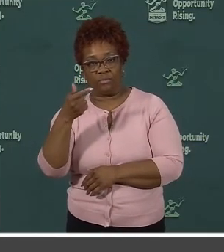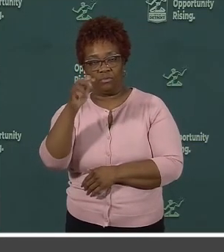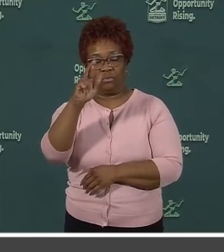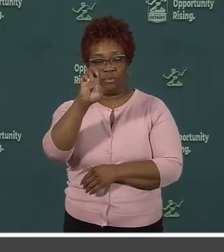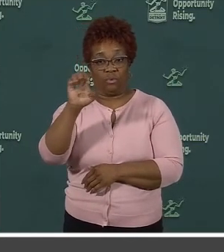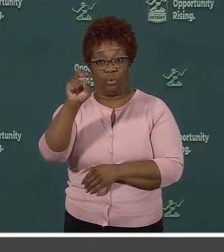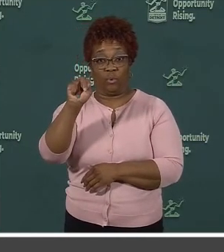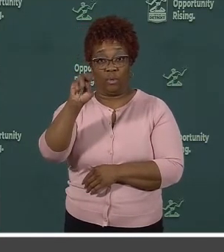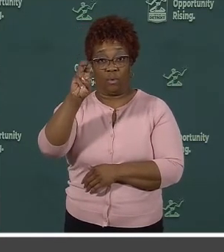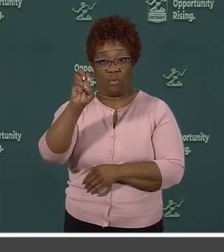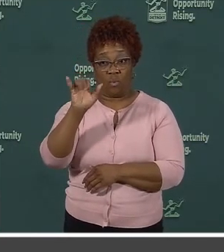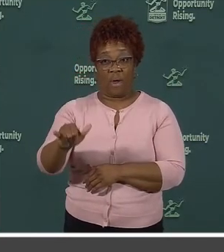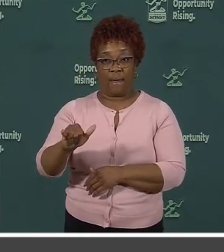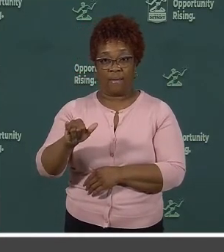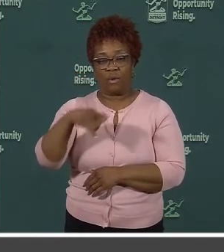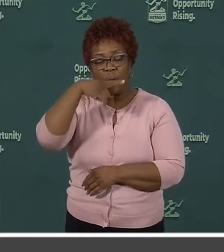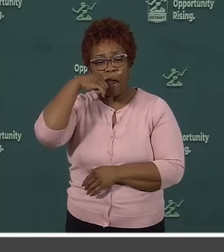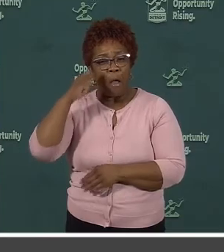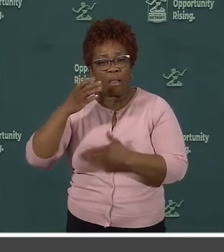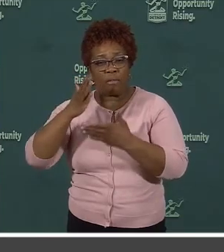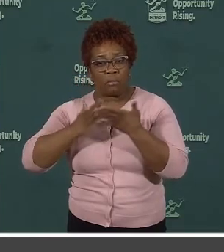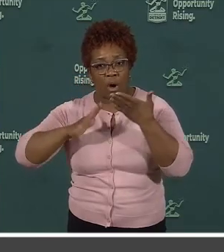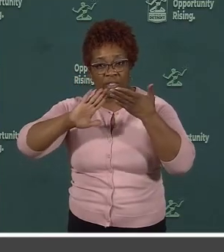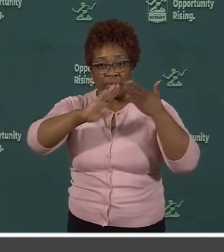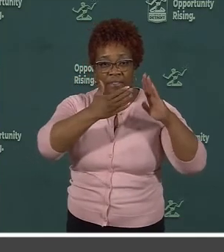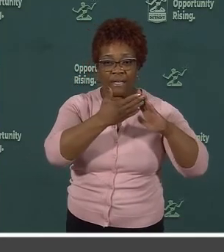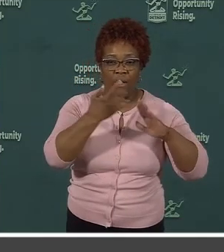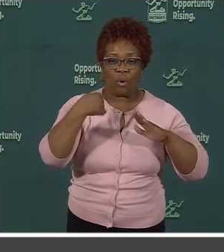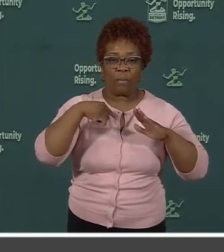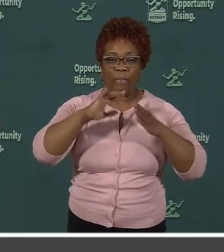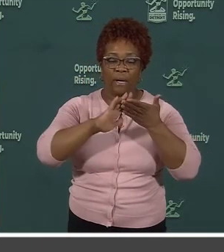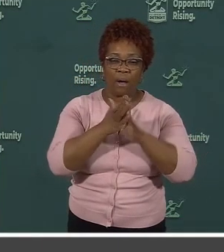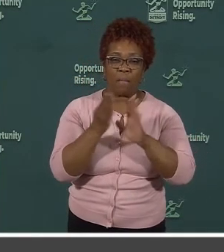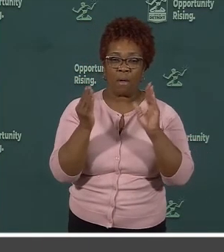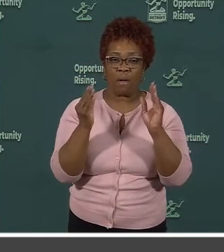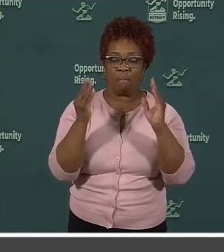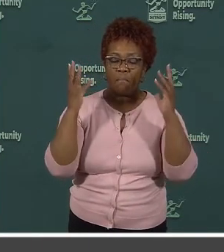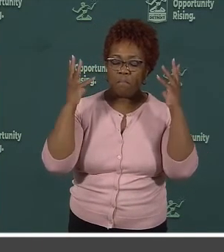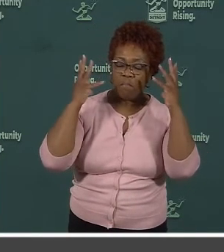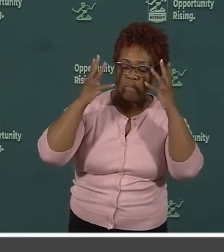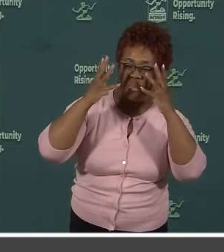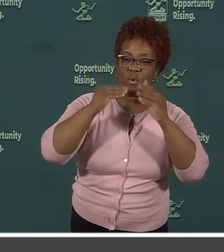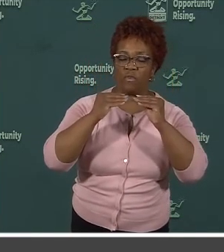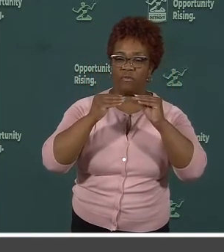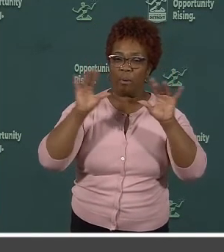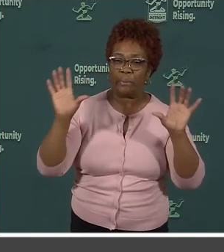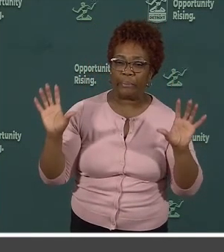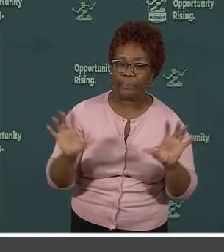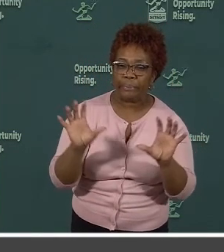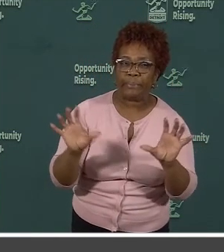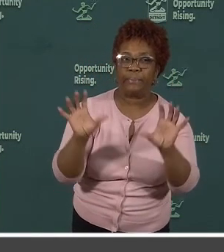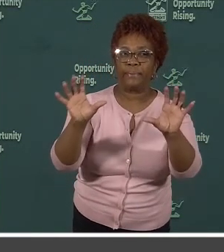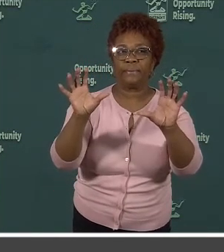MAKING IT TO SOME OF THE MOST ATTRACTIVE AND THIS YEAR WE'RE GOING TO BUILD THE SPECTACULAR RALPH S. WILSON PARK ON THE